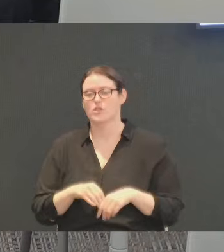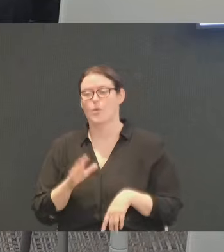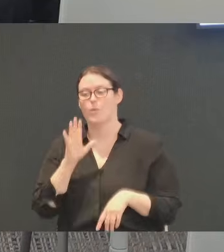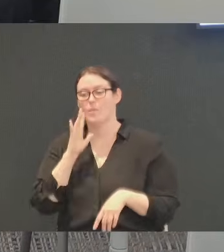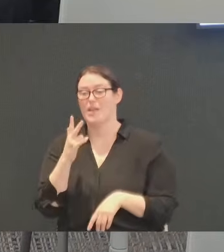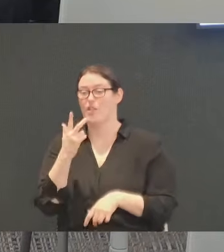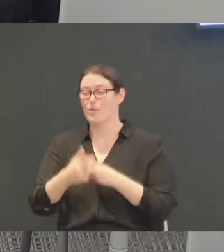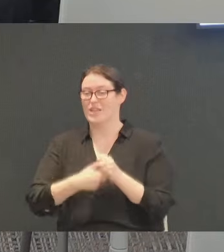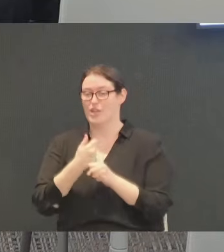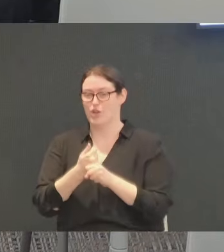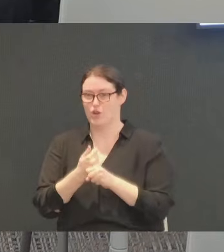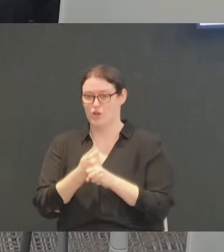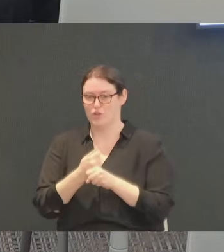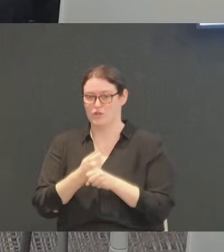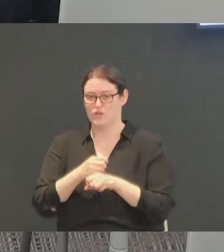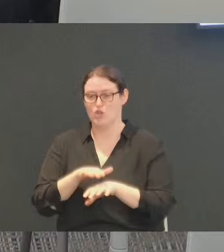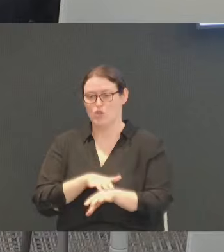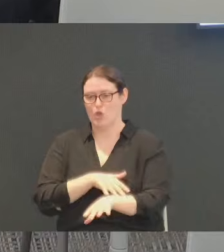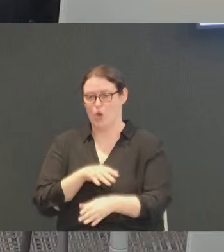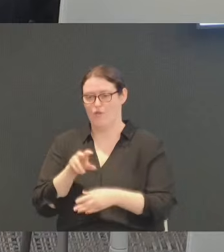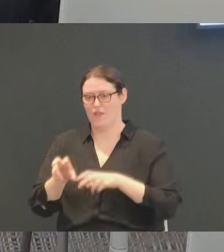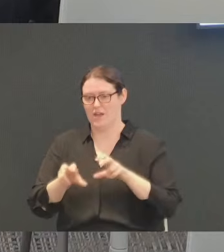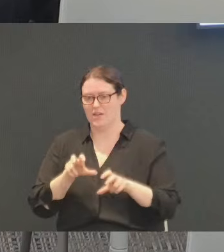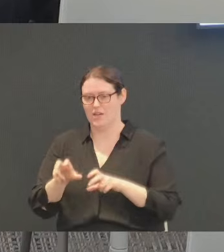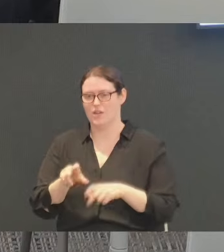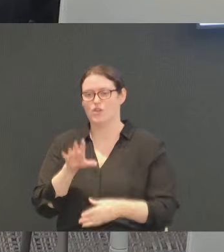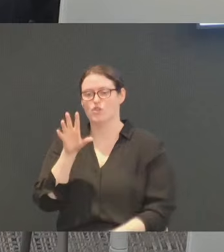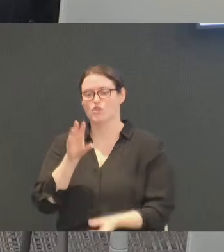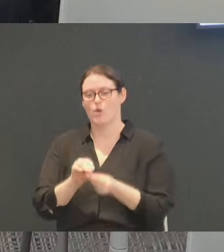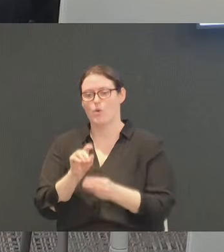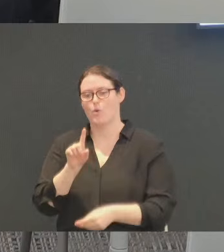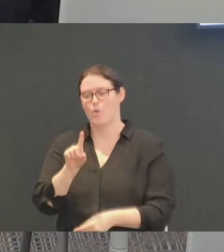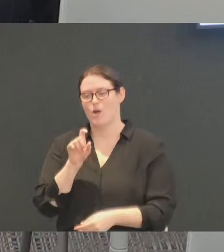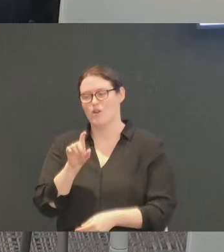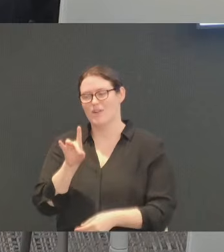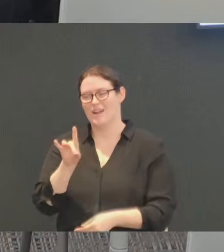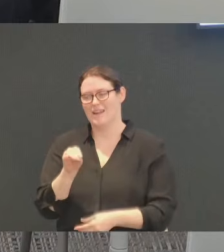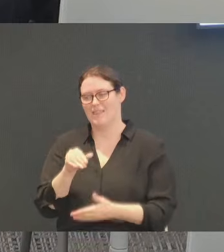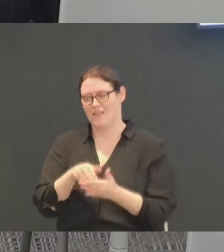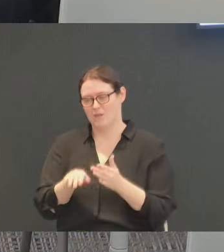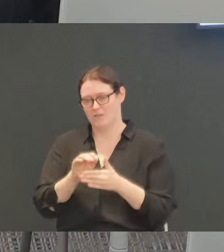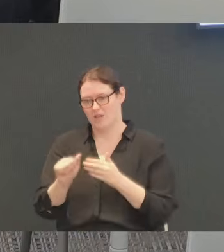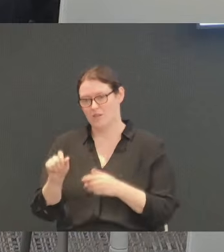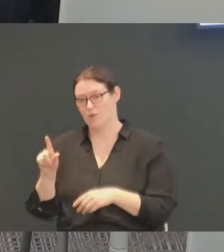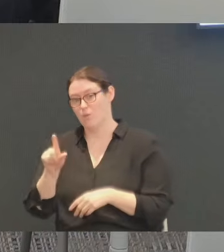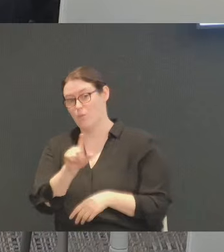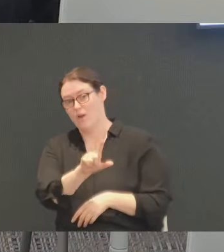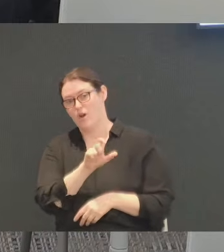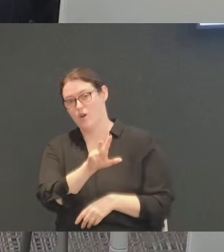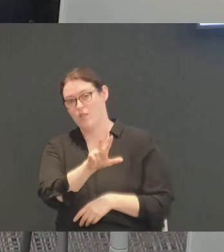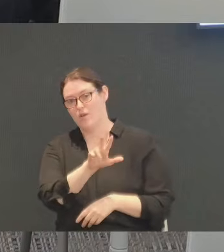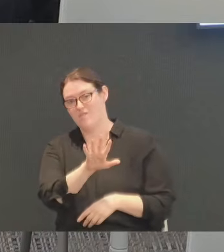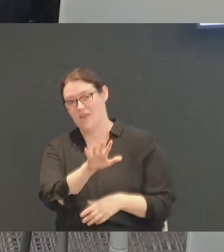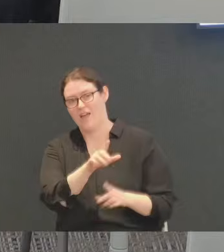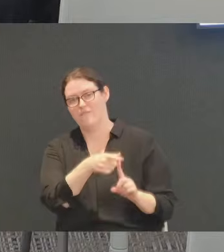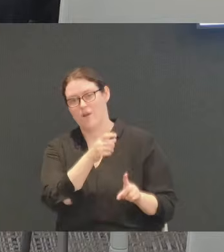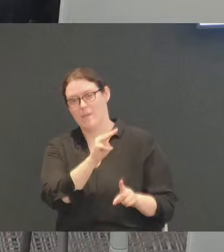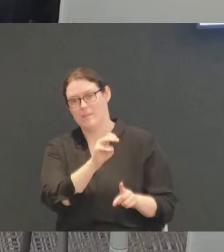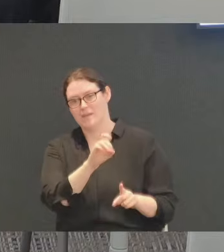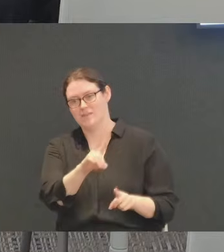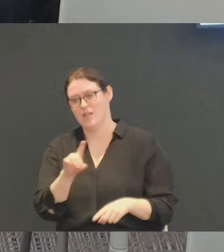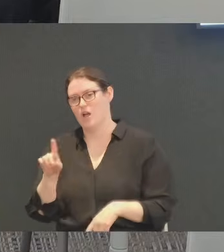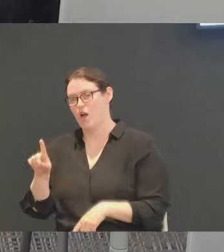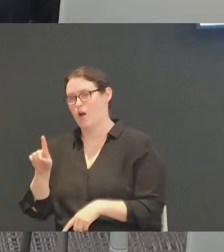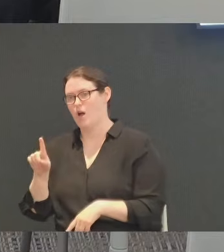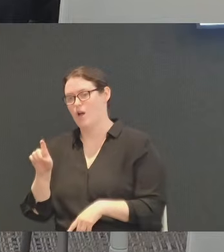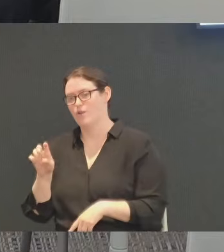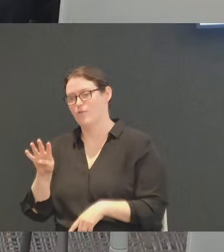it's a total of $180,000, $1 135 coming from MSD, and 45,000 coming from Planning and Development.